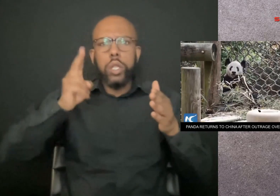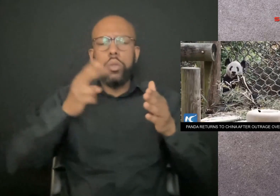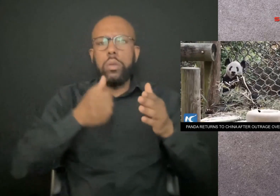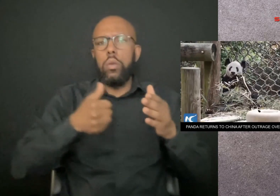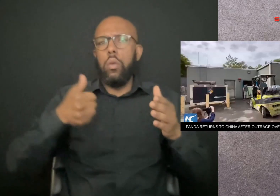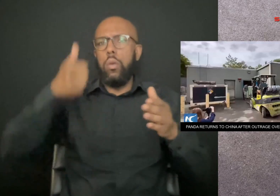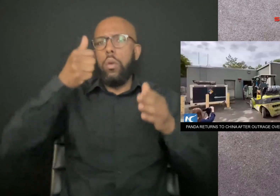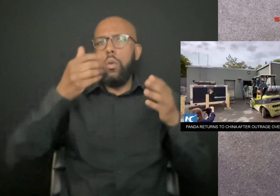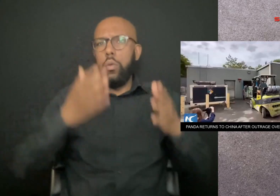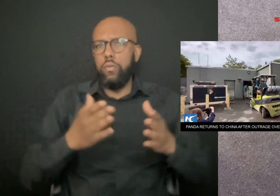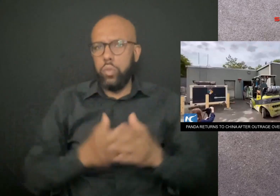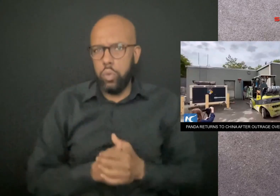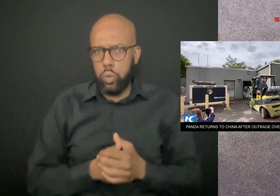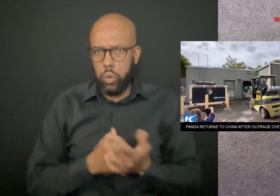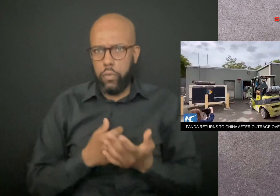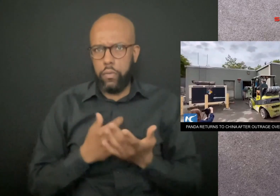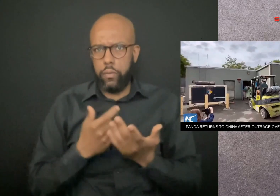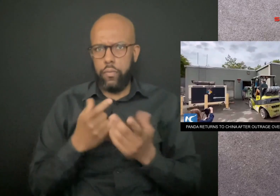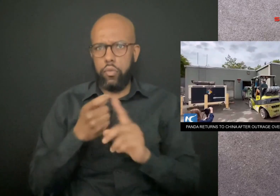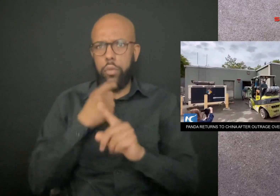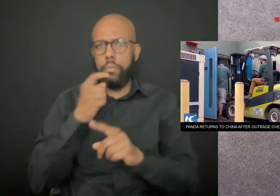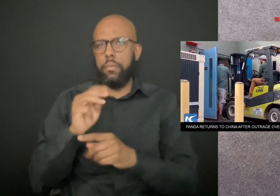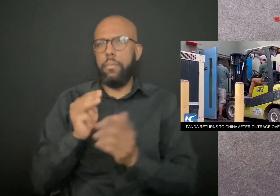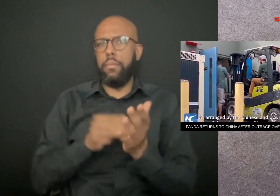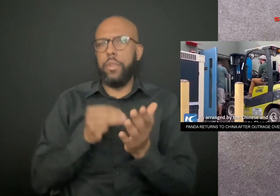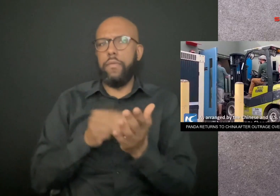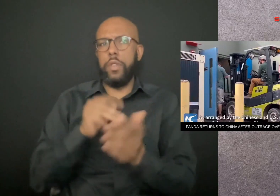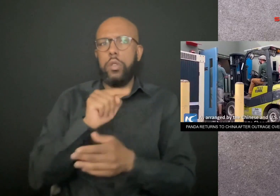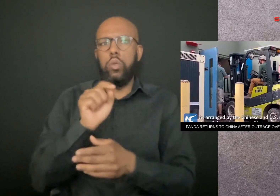Yaya on her journey back to China.